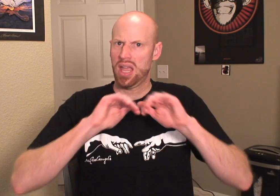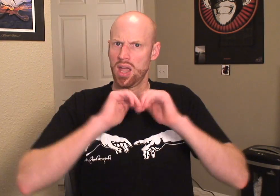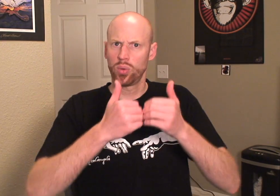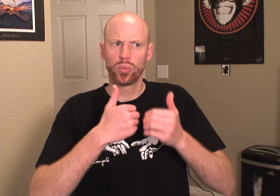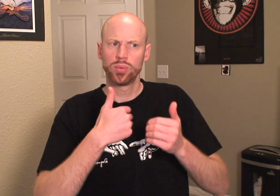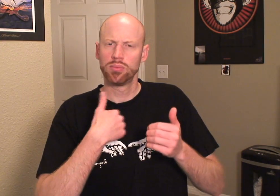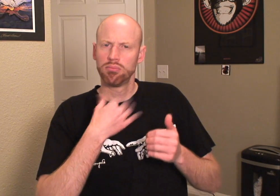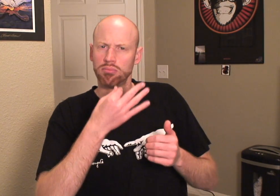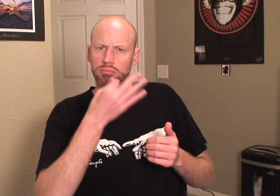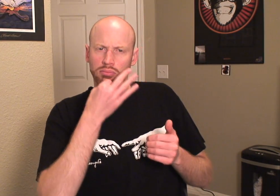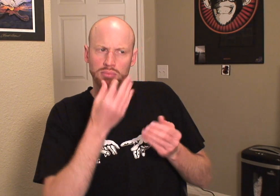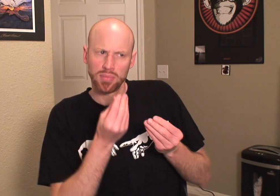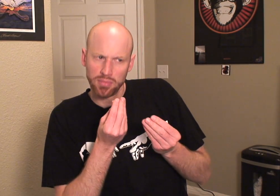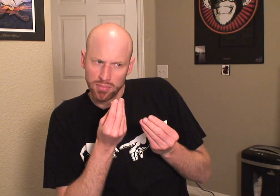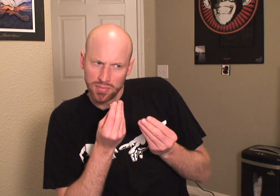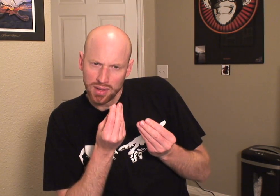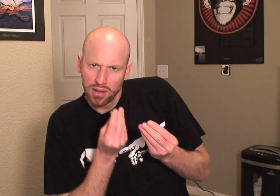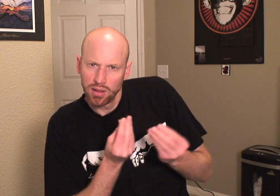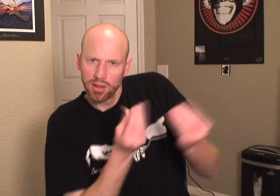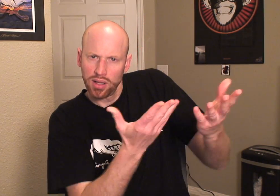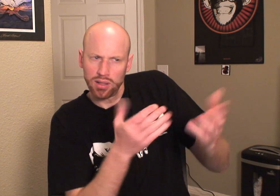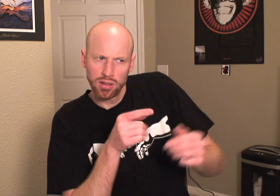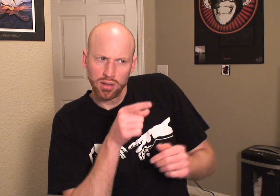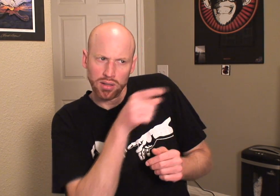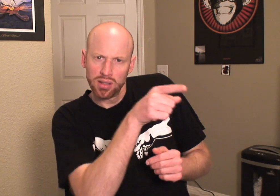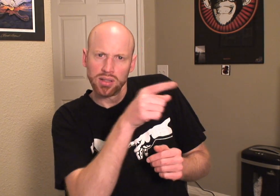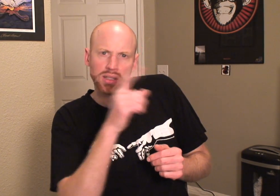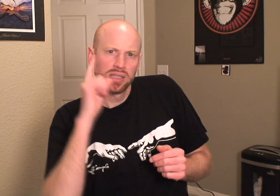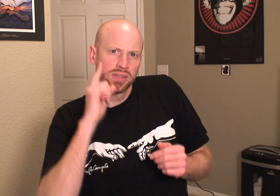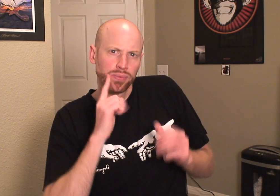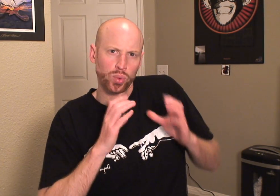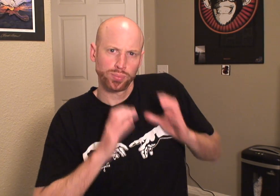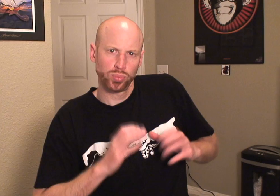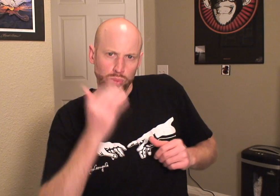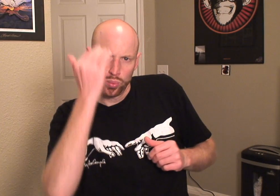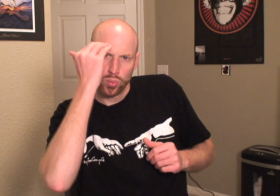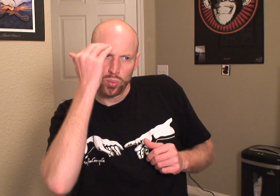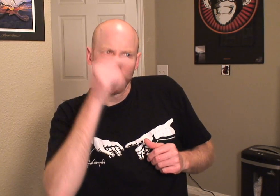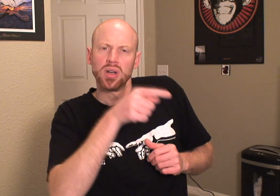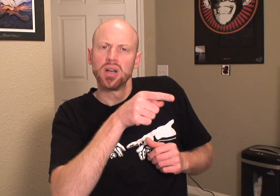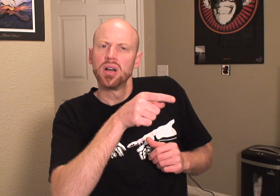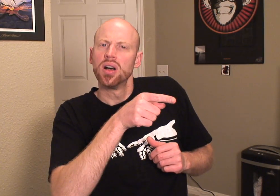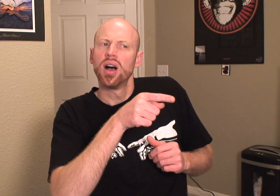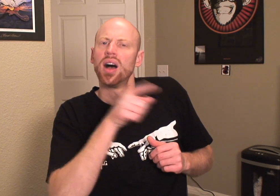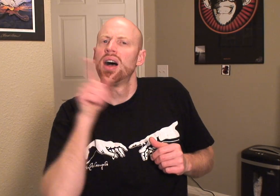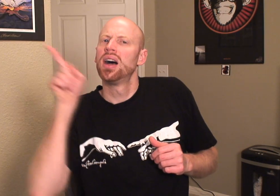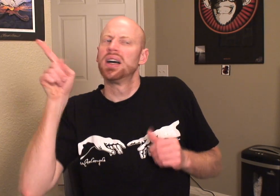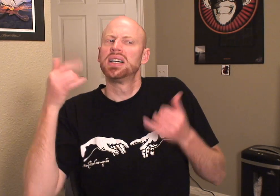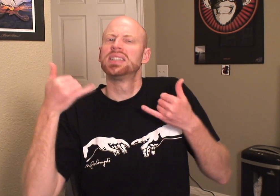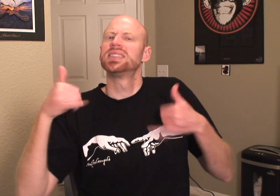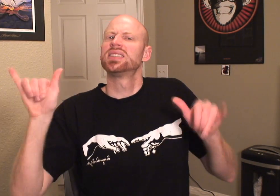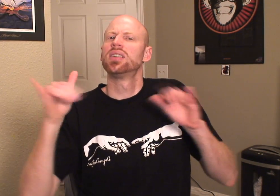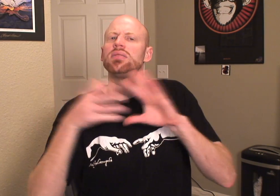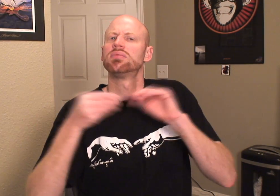How, then, can we effectively communicate to the deaf consumer, for example, that the person